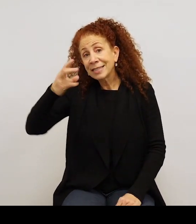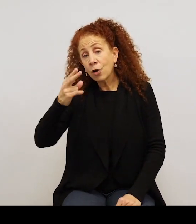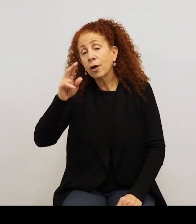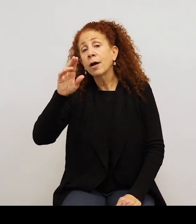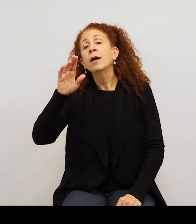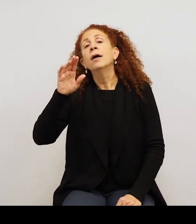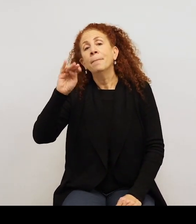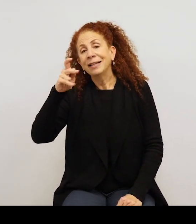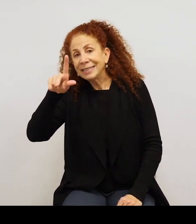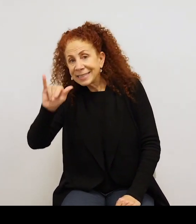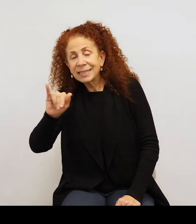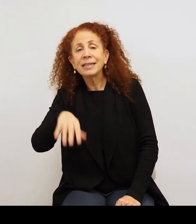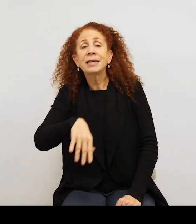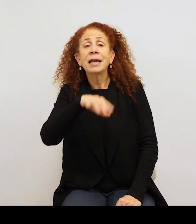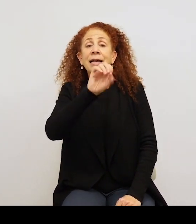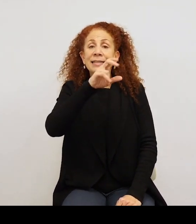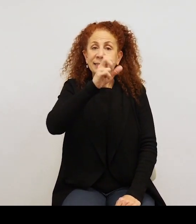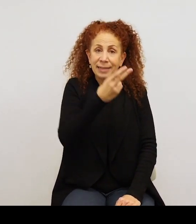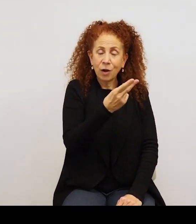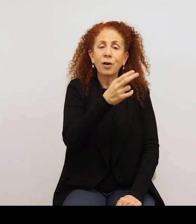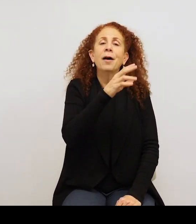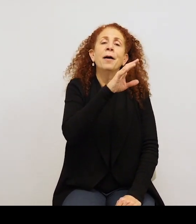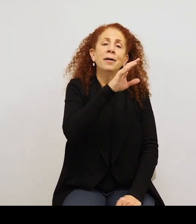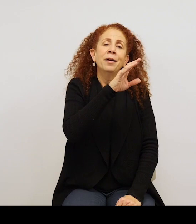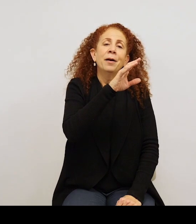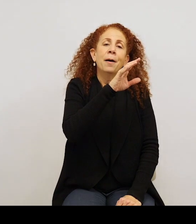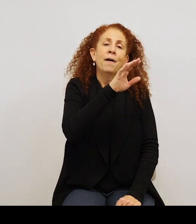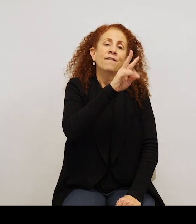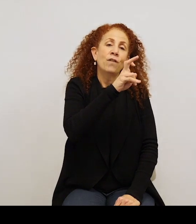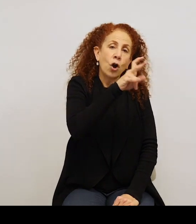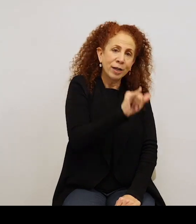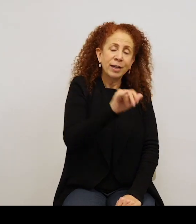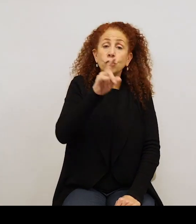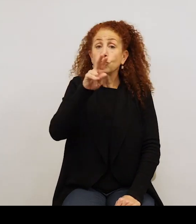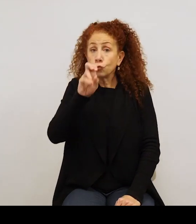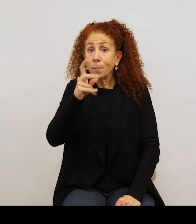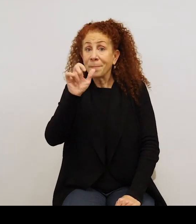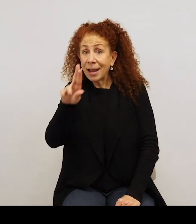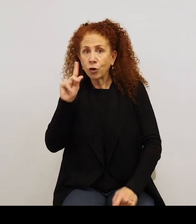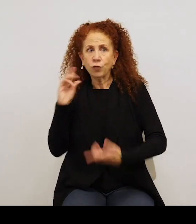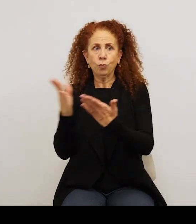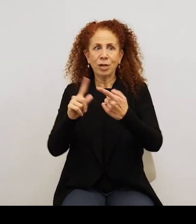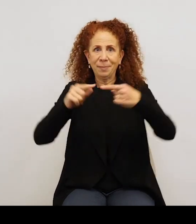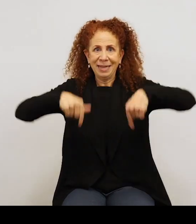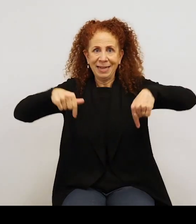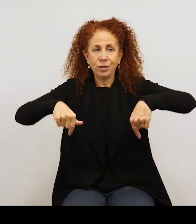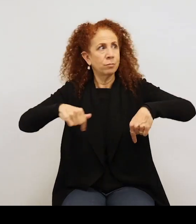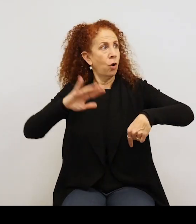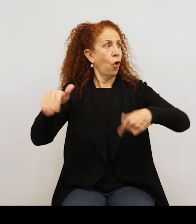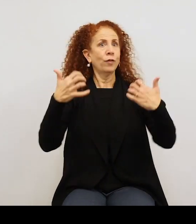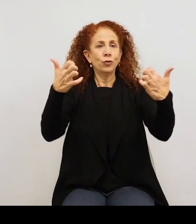and Drew Baker for actually getting me here, and to all of you for showing up today.